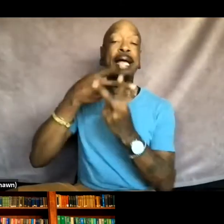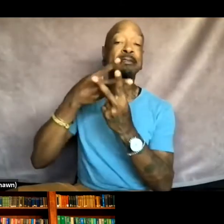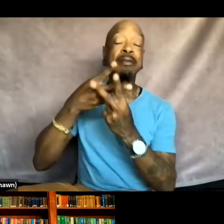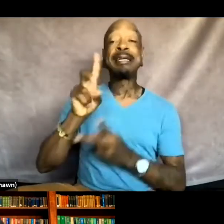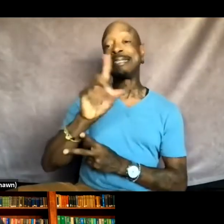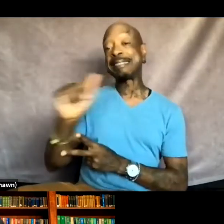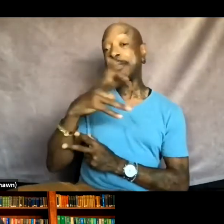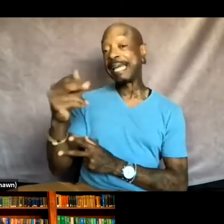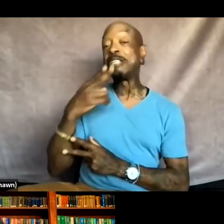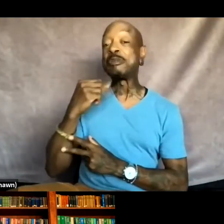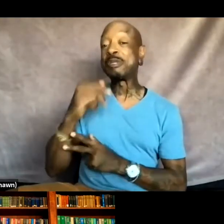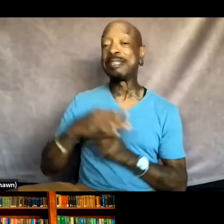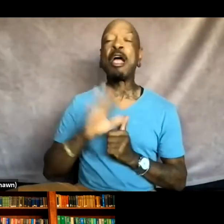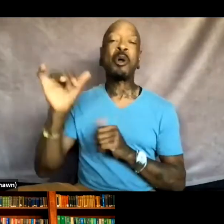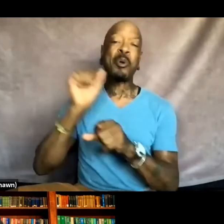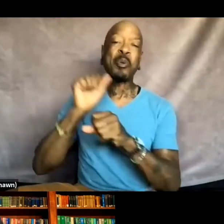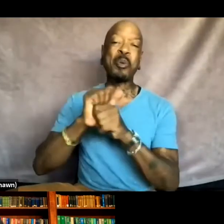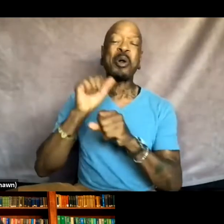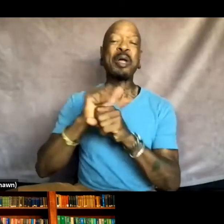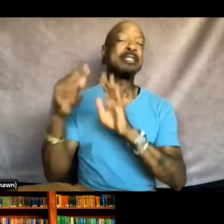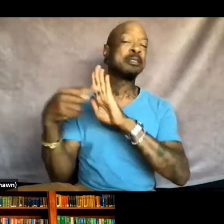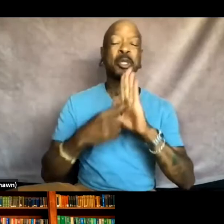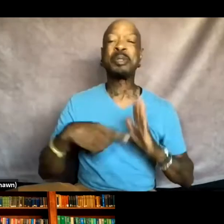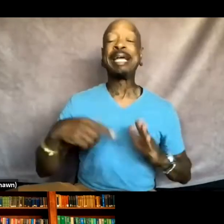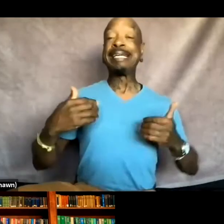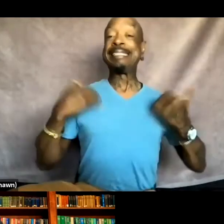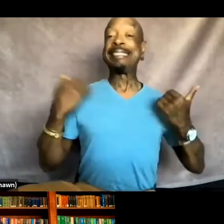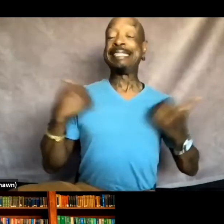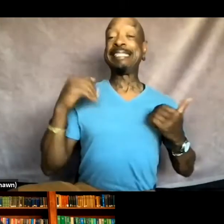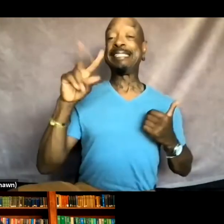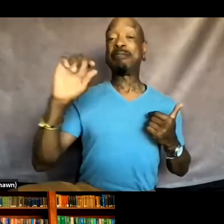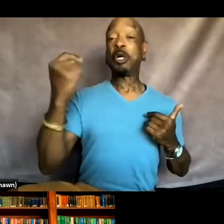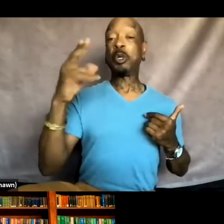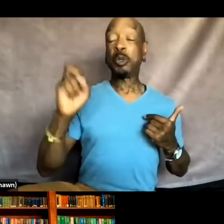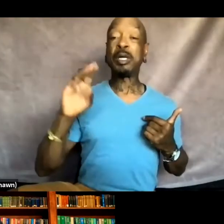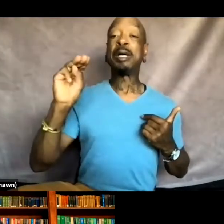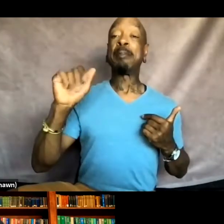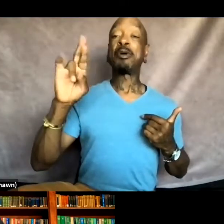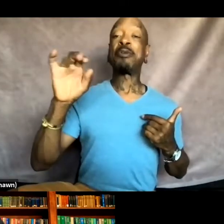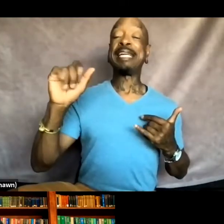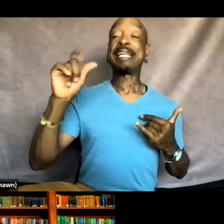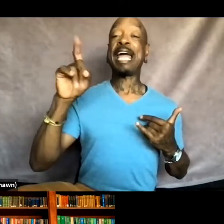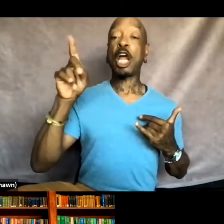Nicole Redding (she/her): Her work has appeared in Teen Vogue Elle Harper's Bazaar and Marie Claire UK in the New York Times, among other publications.